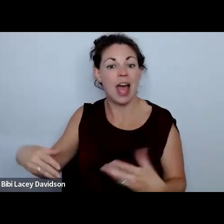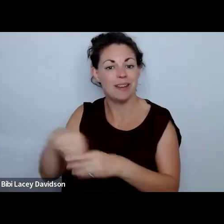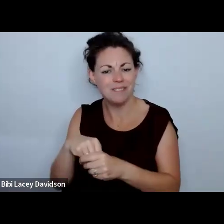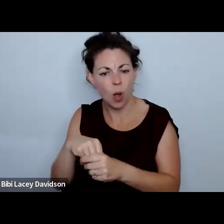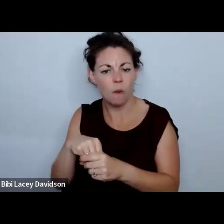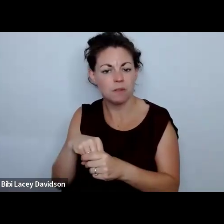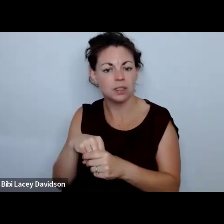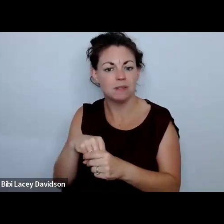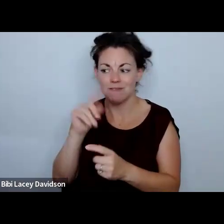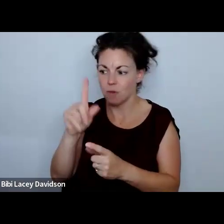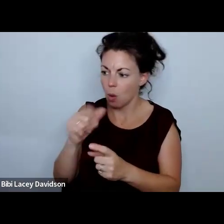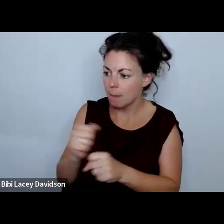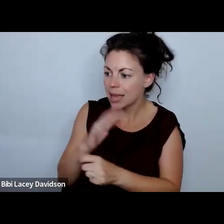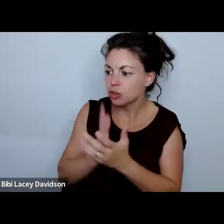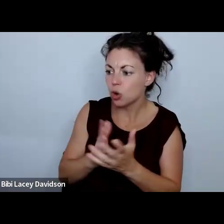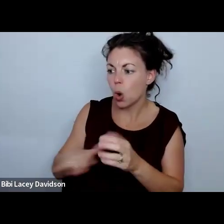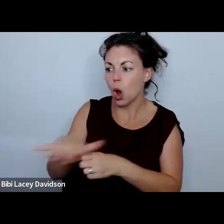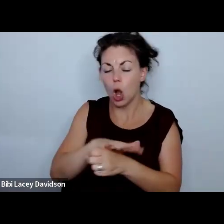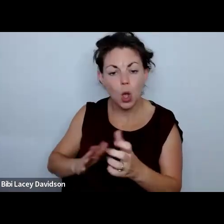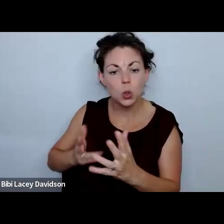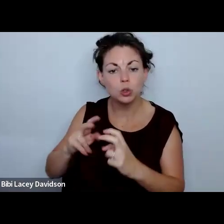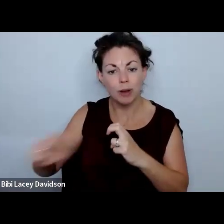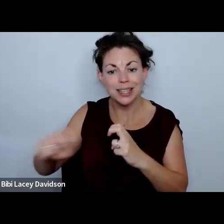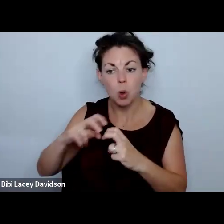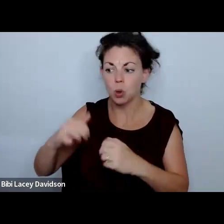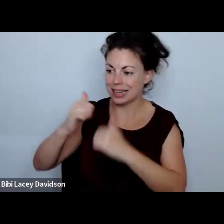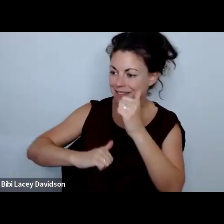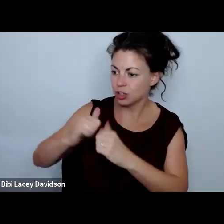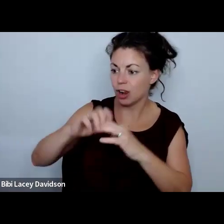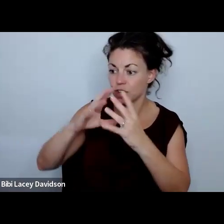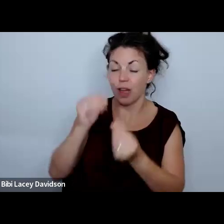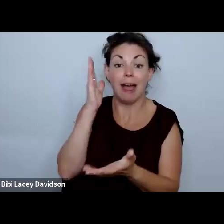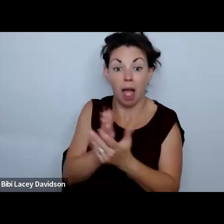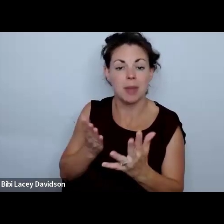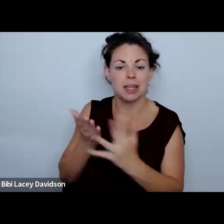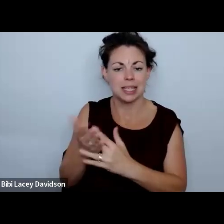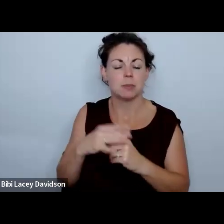residents. Last March, we also launched our Accessible Transport Charter,